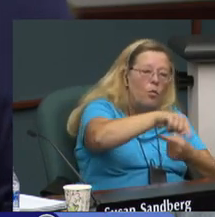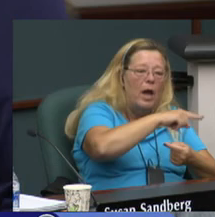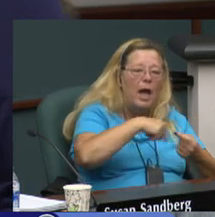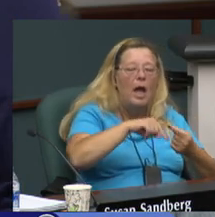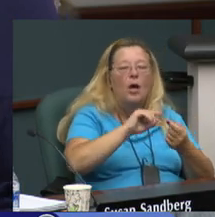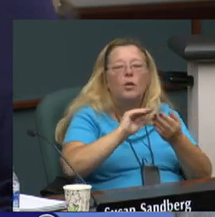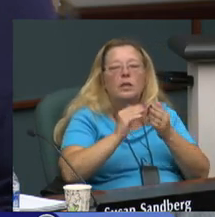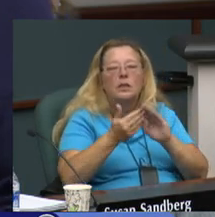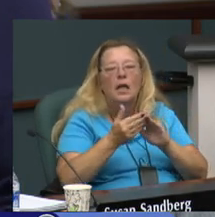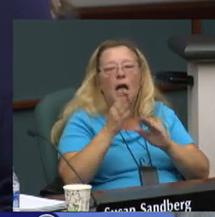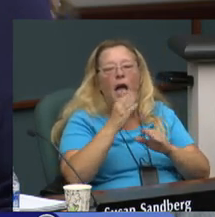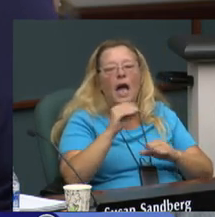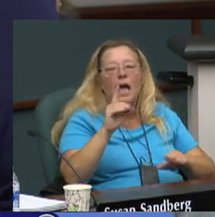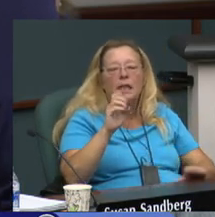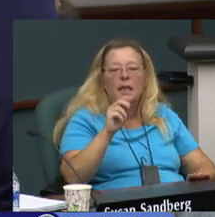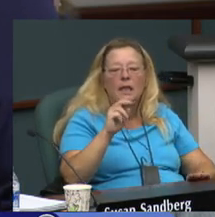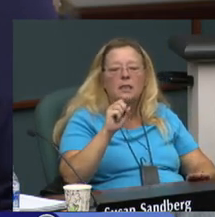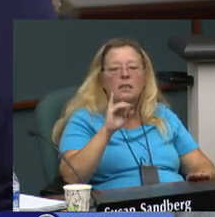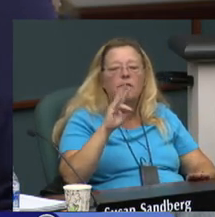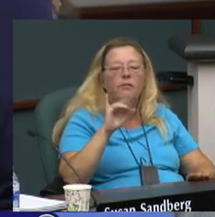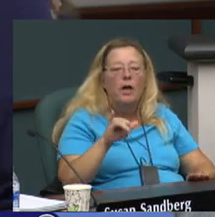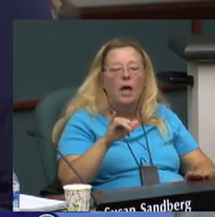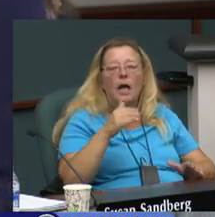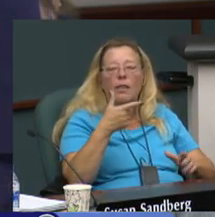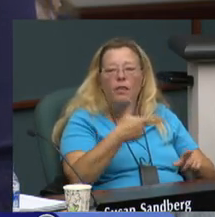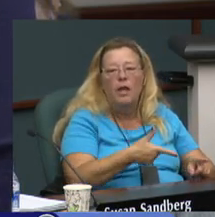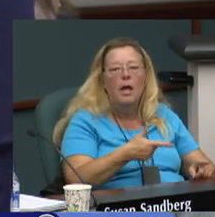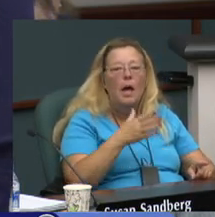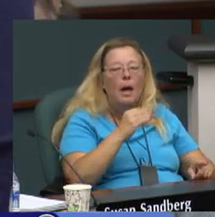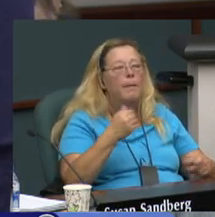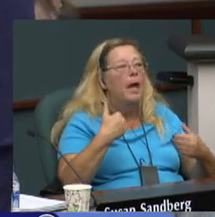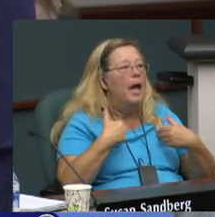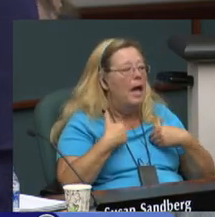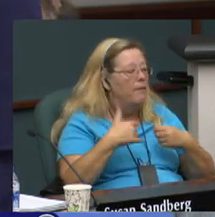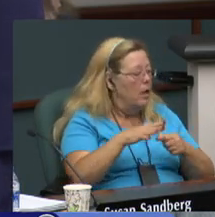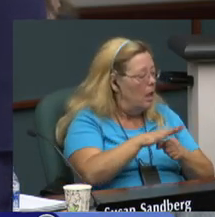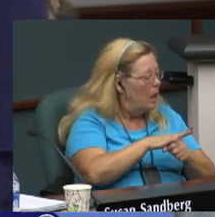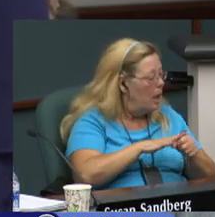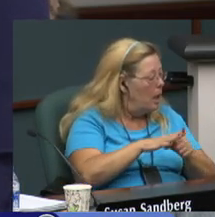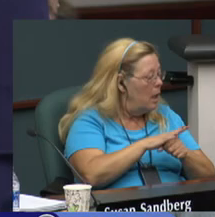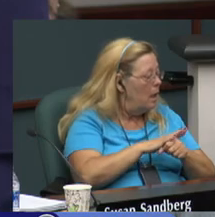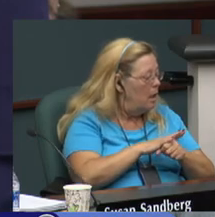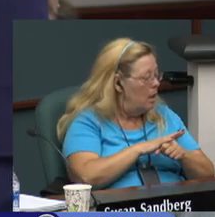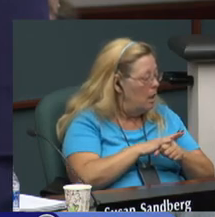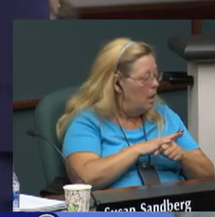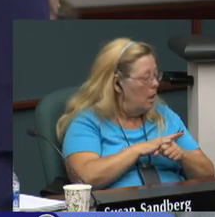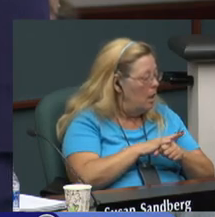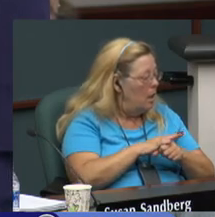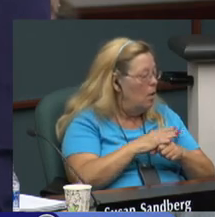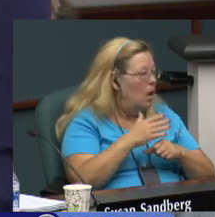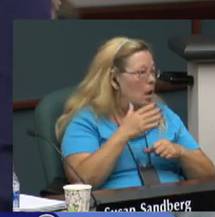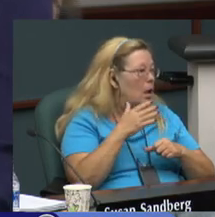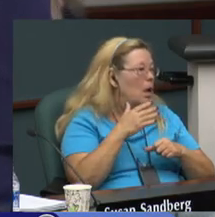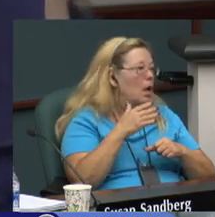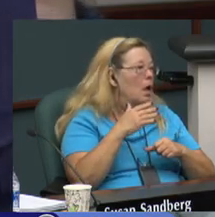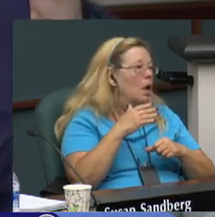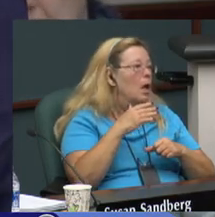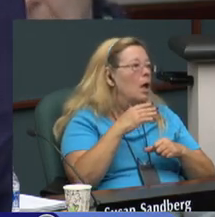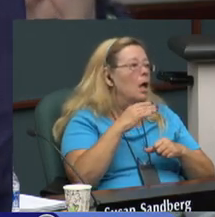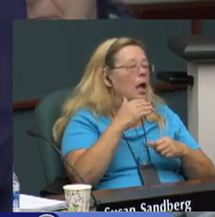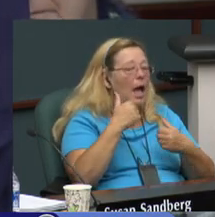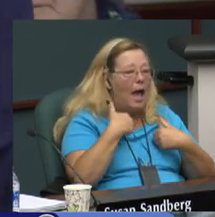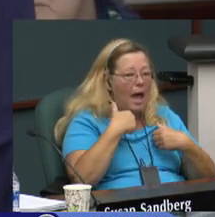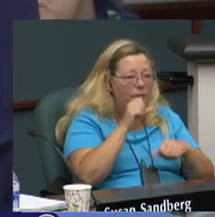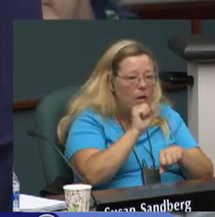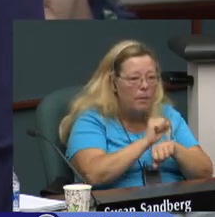densify them and have areas where there is employment and there is access to